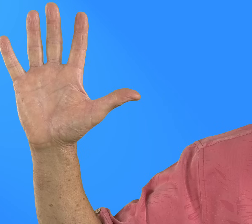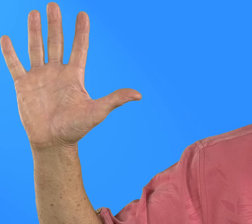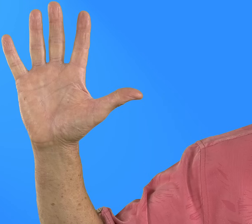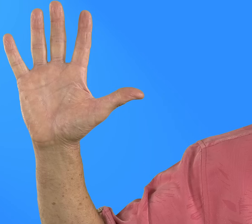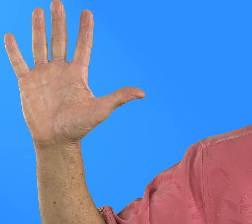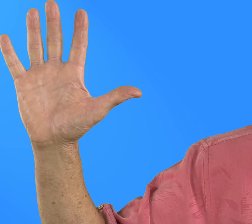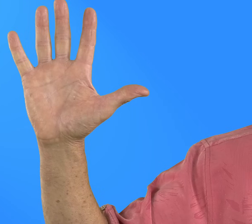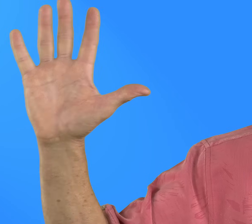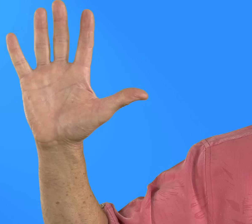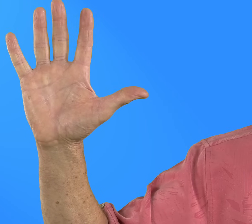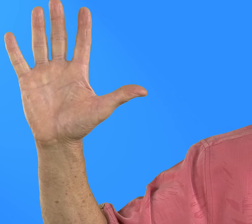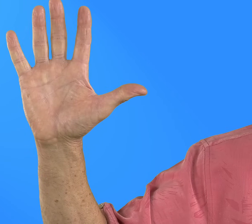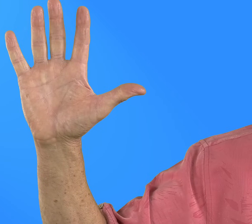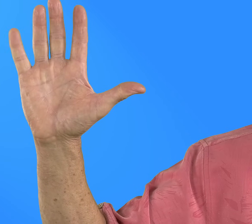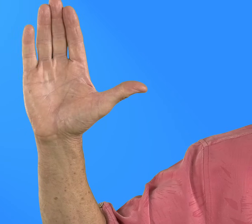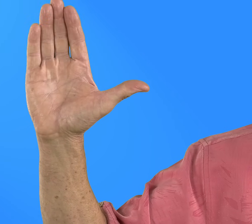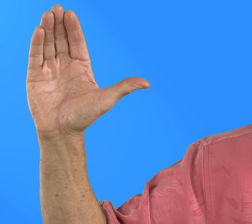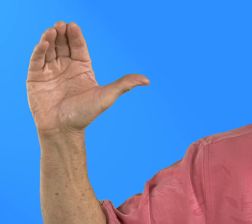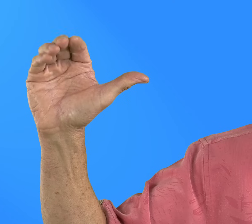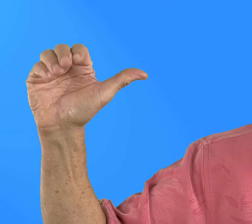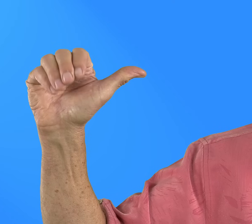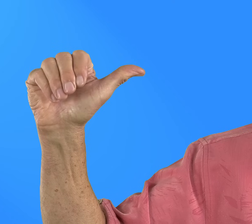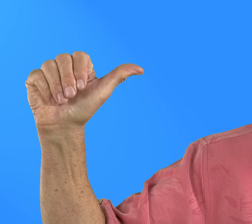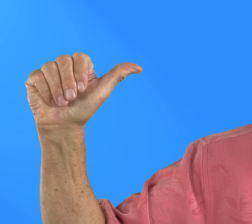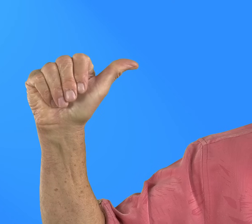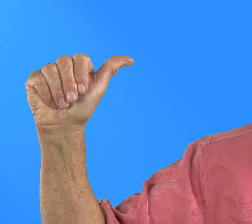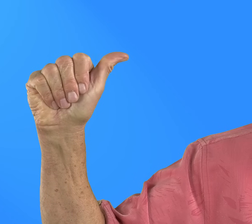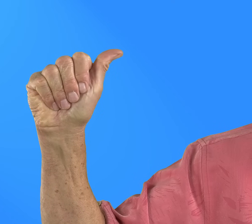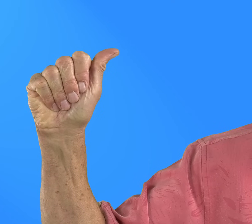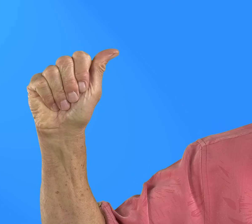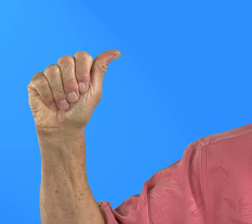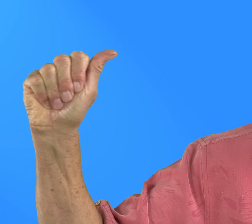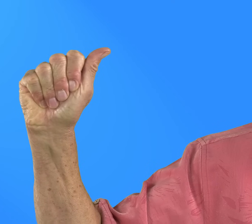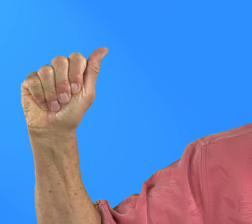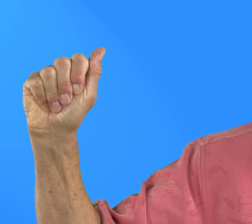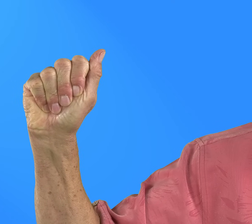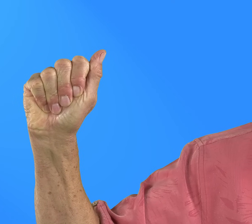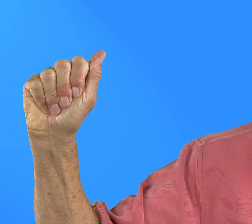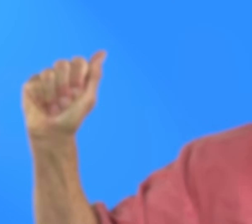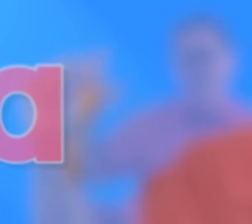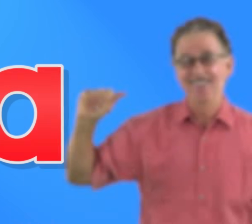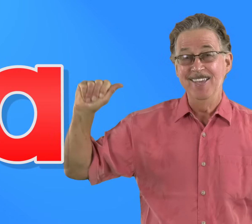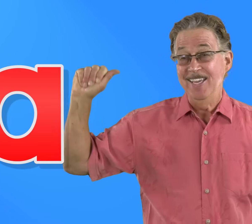To sign letter A four fingers down on your palm. Thumb to the side